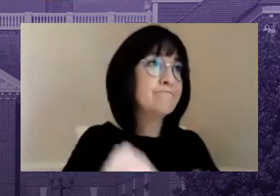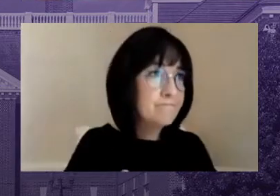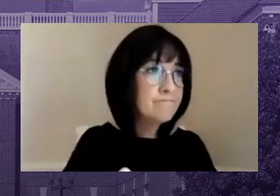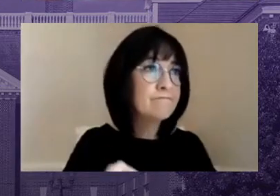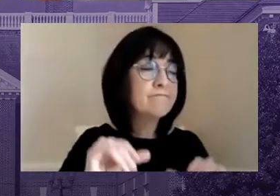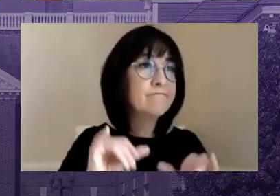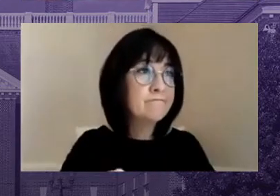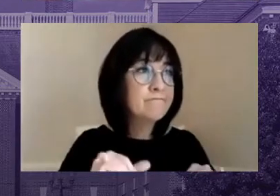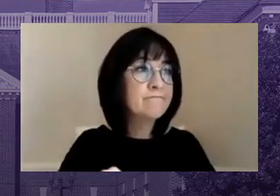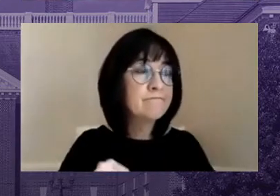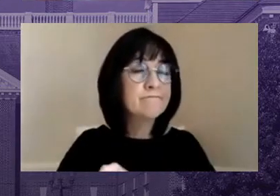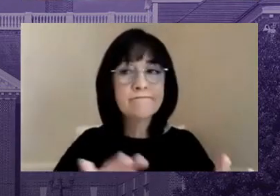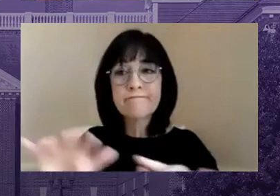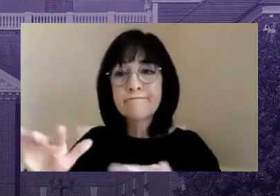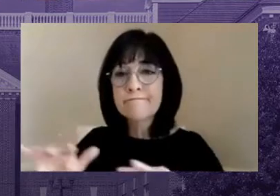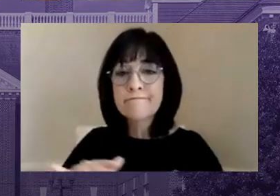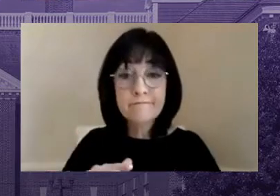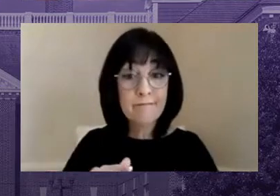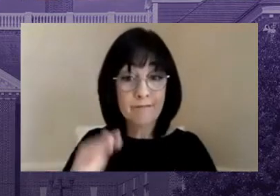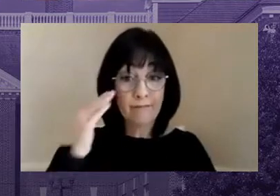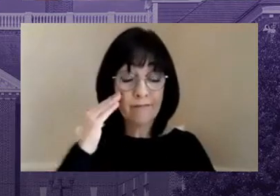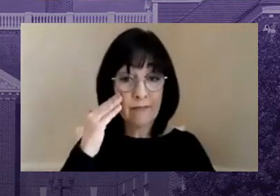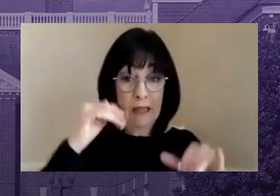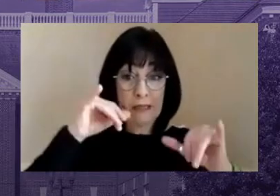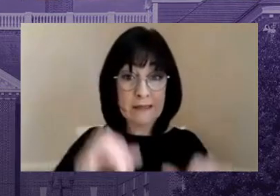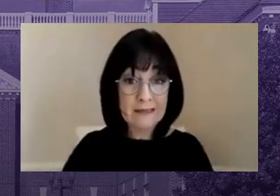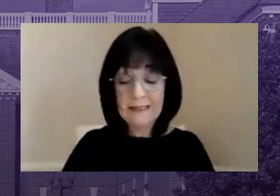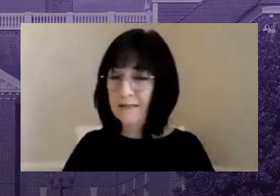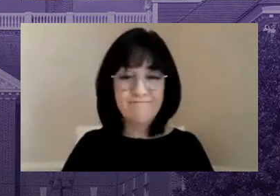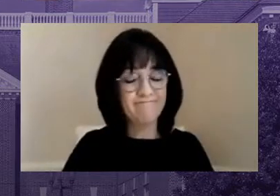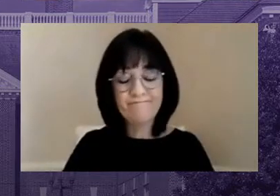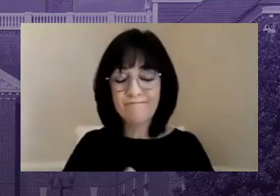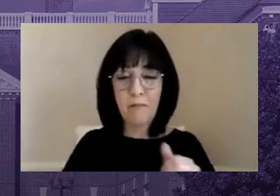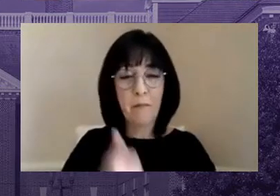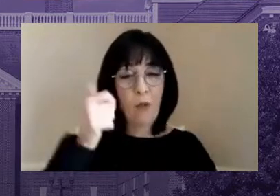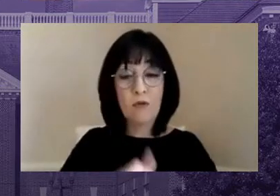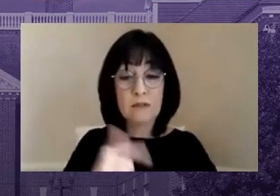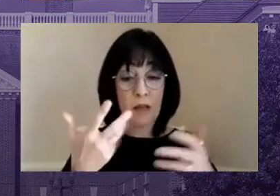won't be their last. But we do want to provide them with the type of experience that will help